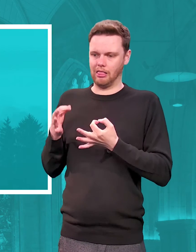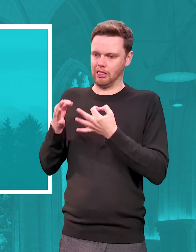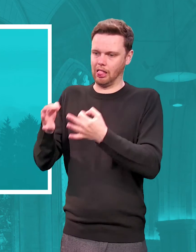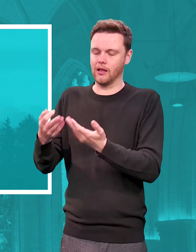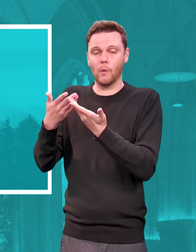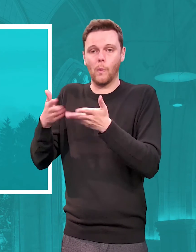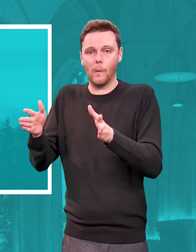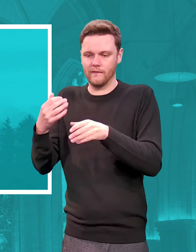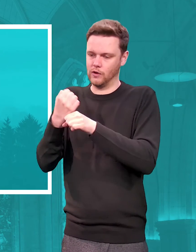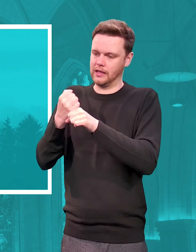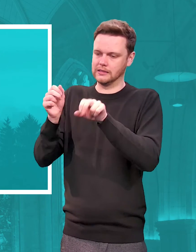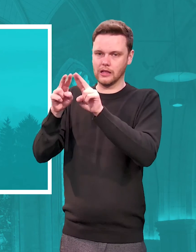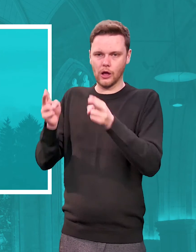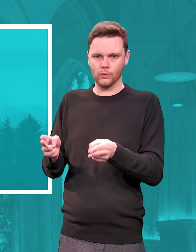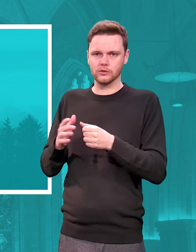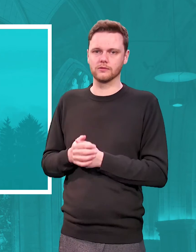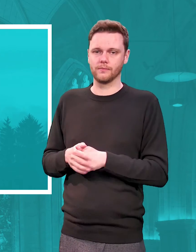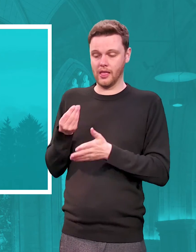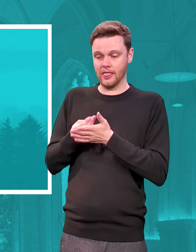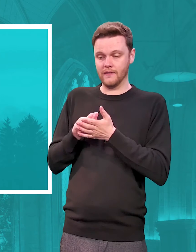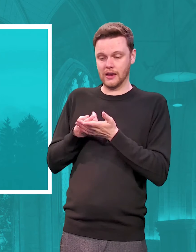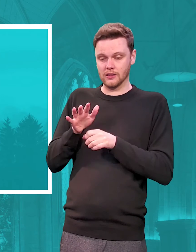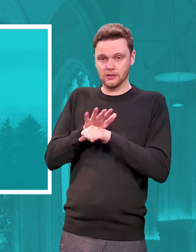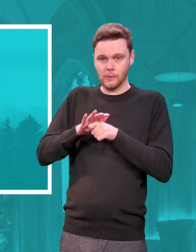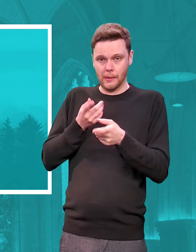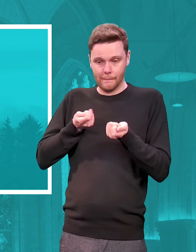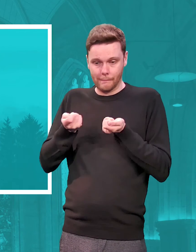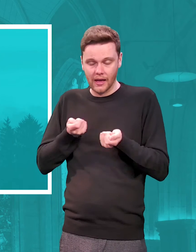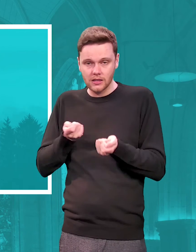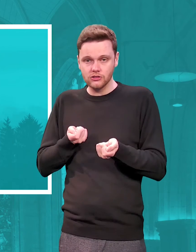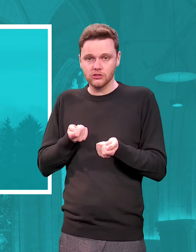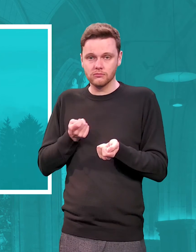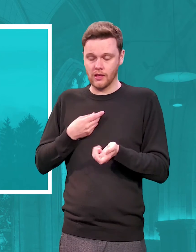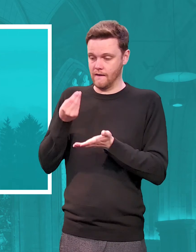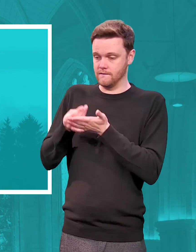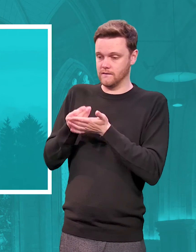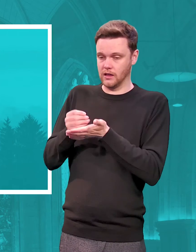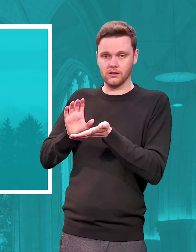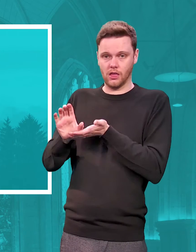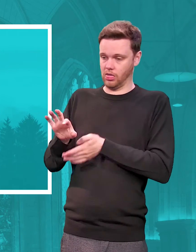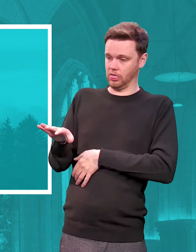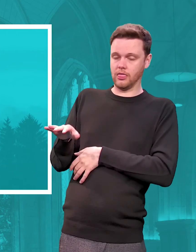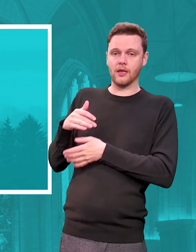The financial situation is being managed carefully, and funds are in place to ensure continuity during lockdown,